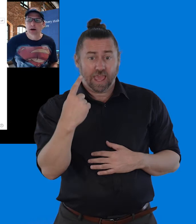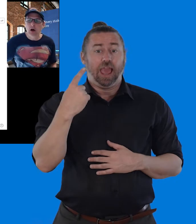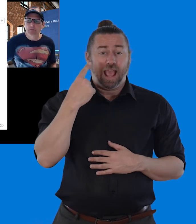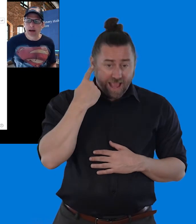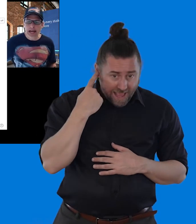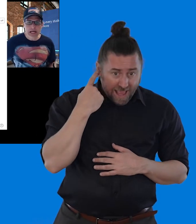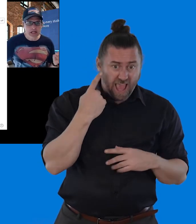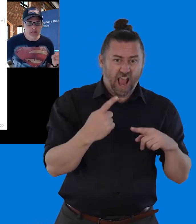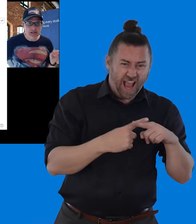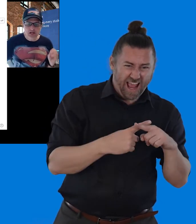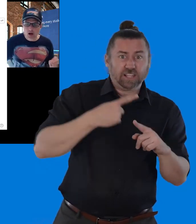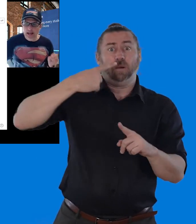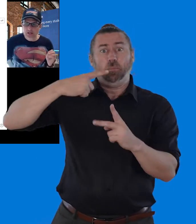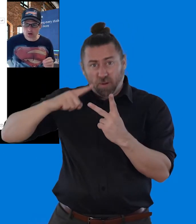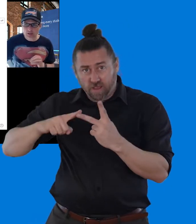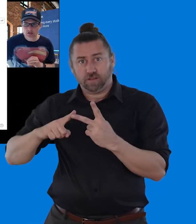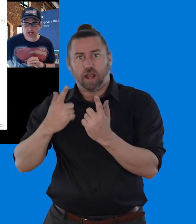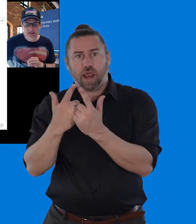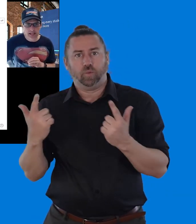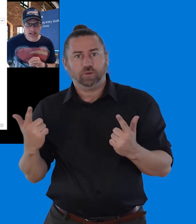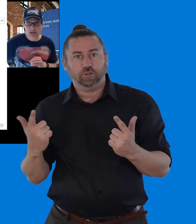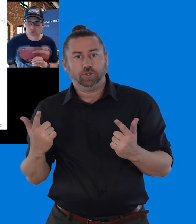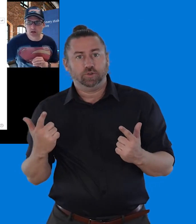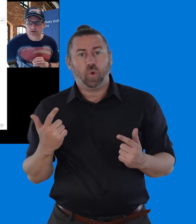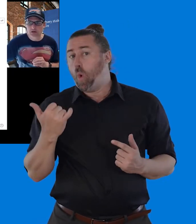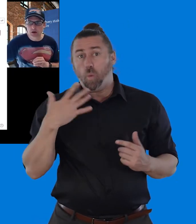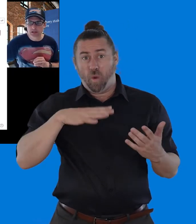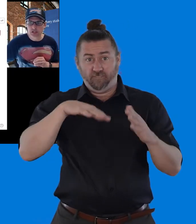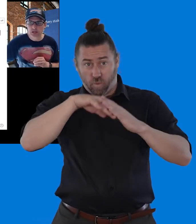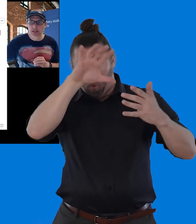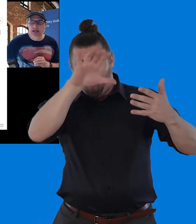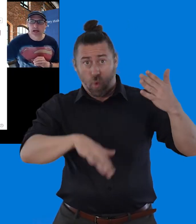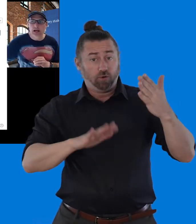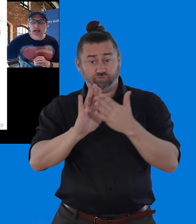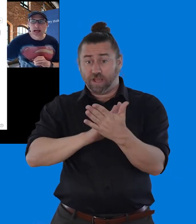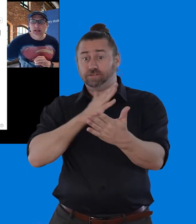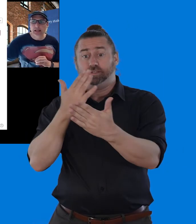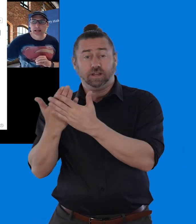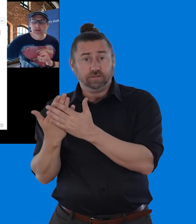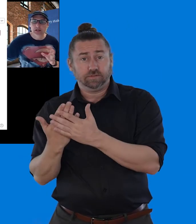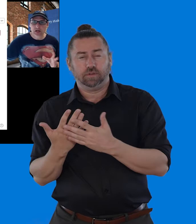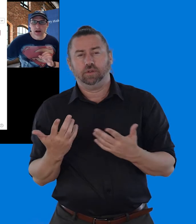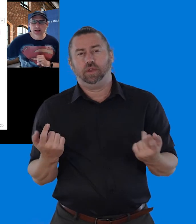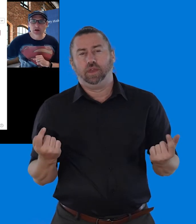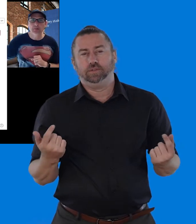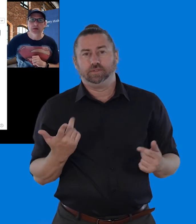but I may need the entire document translated as well, so I'm gonna jump in there and click the entire document.